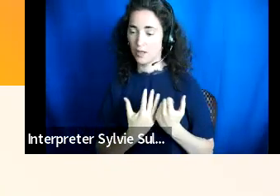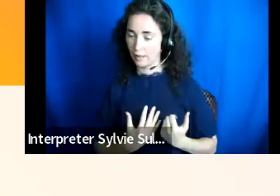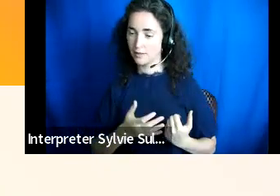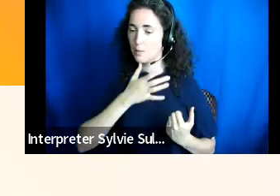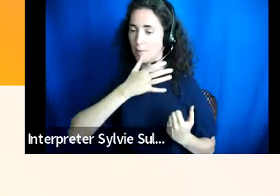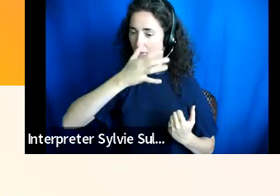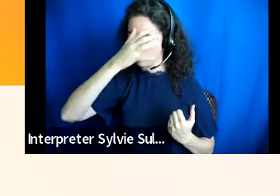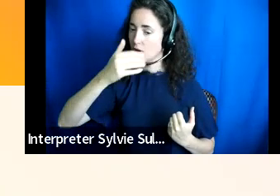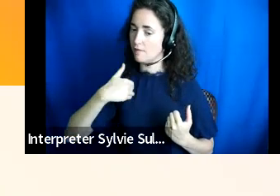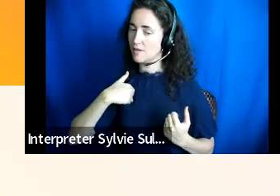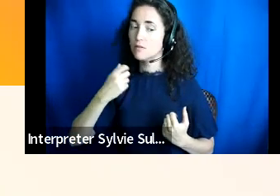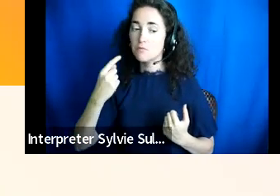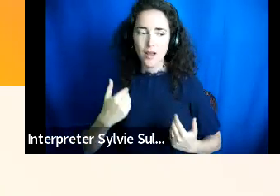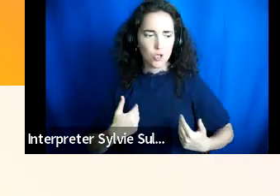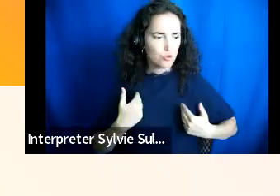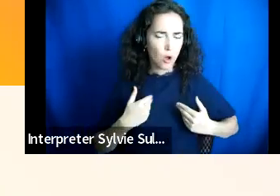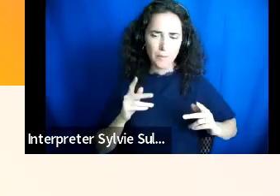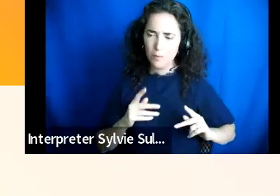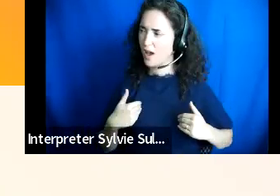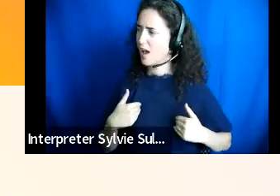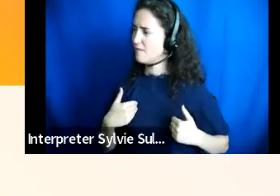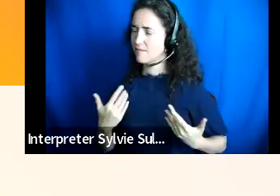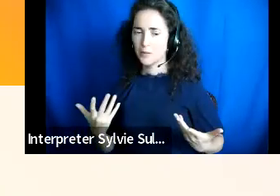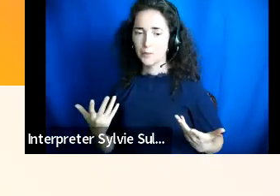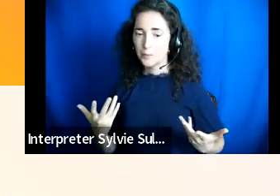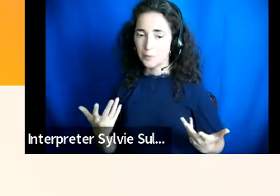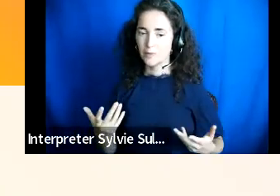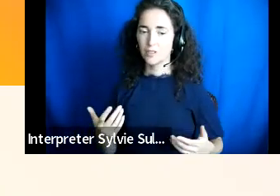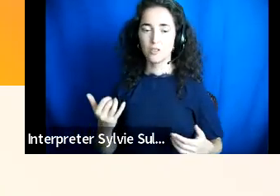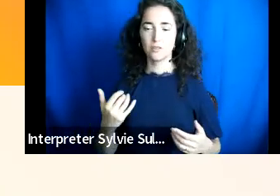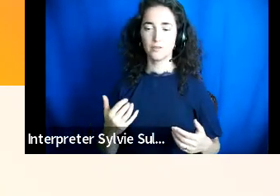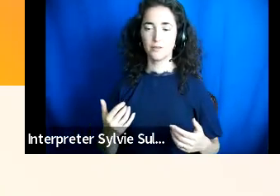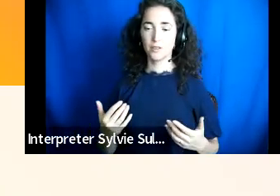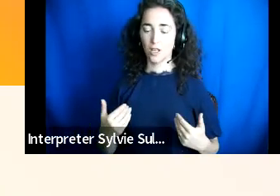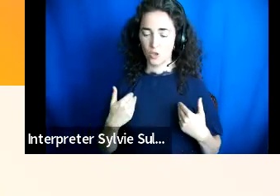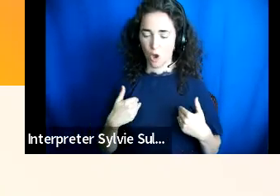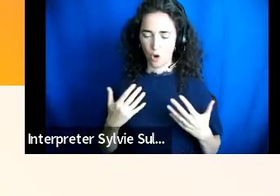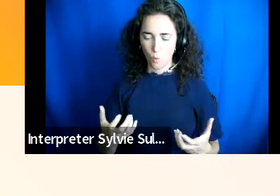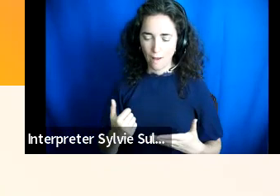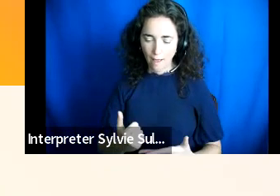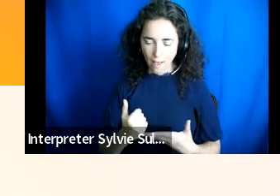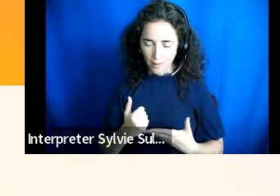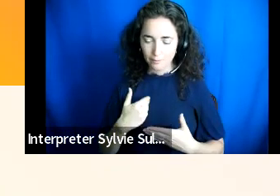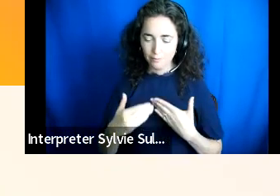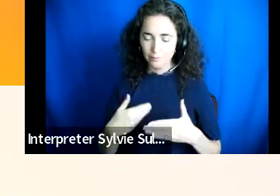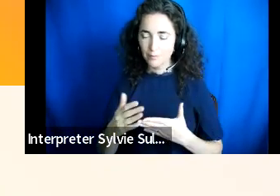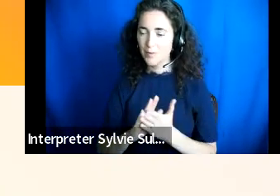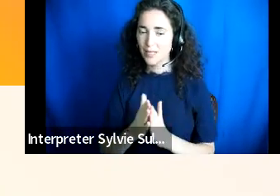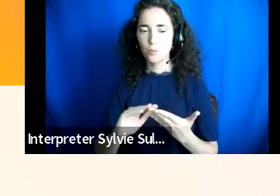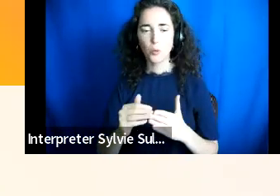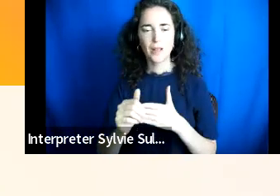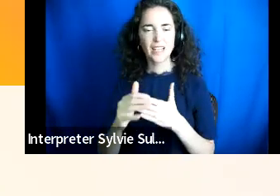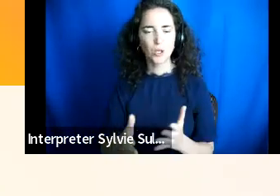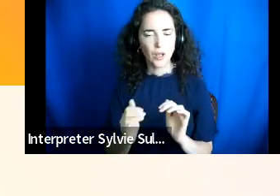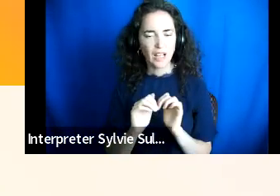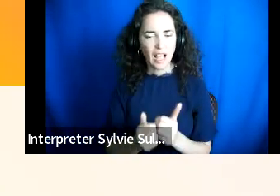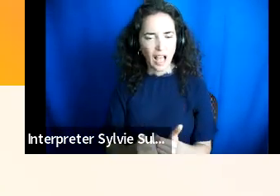But what do they have for younger people who might need help to get to the point where they can become the leaders in their community and make that segue.